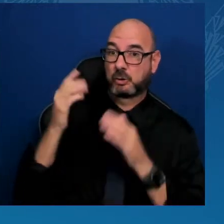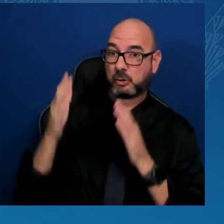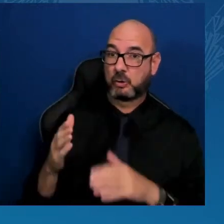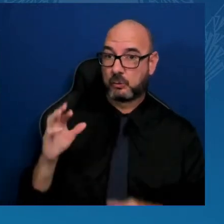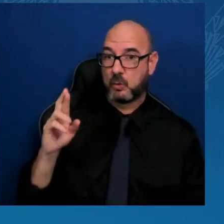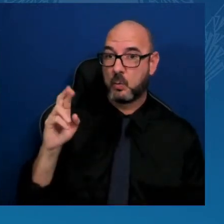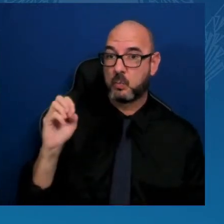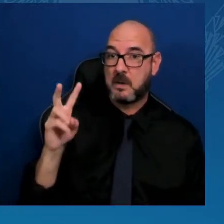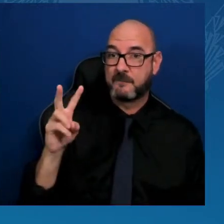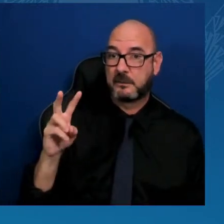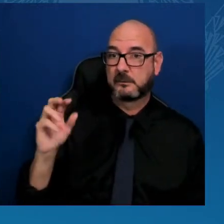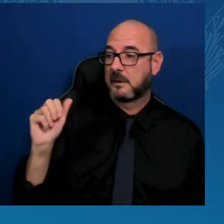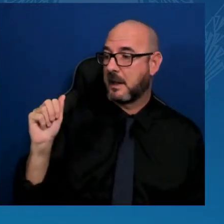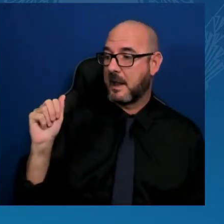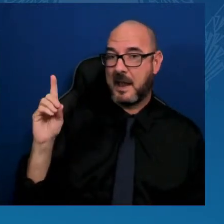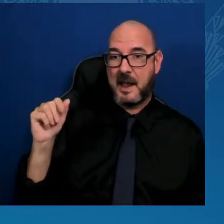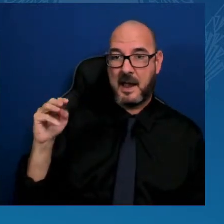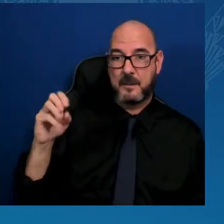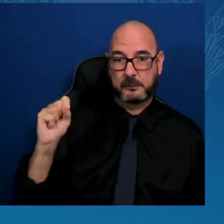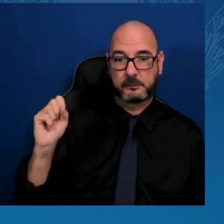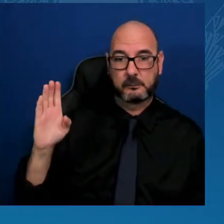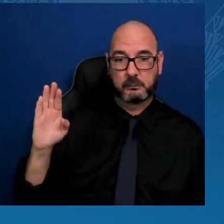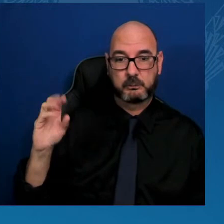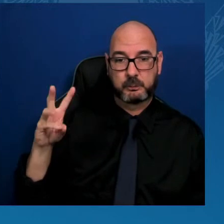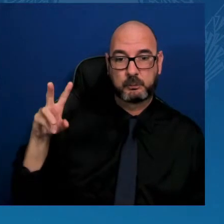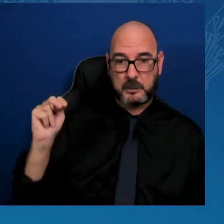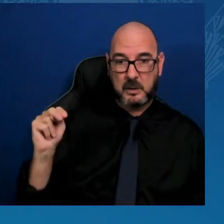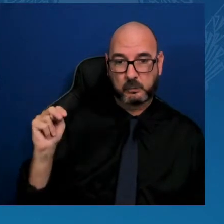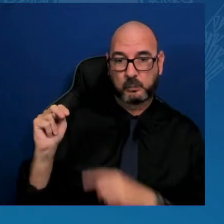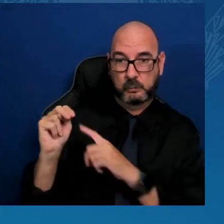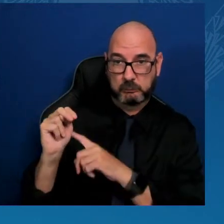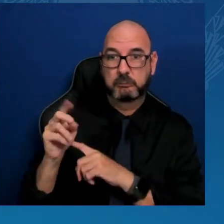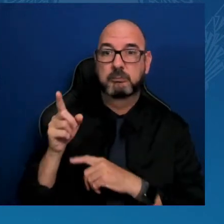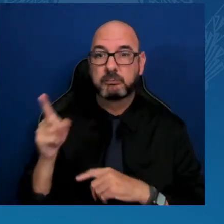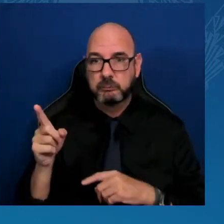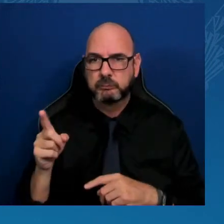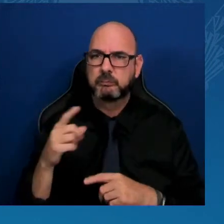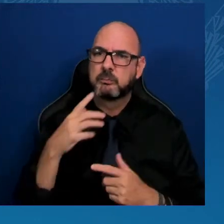"As people of faith, we are called to do justice,